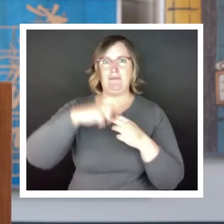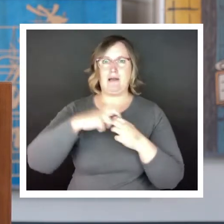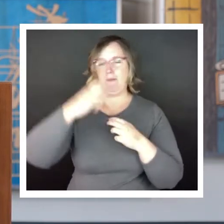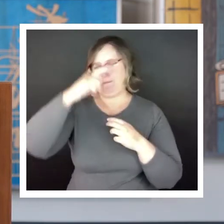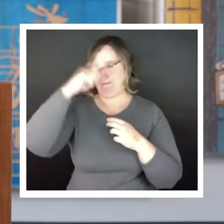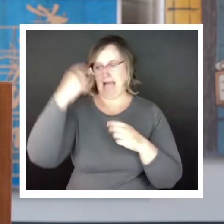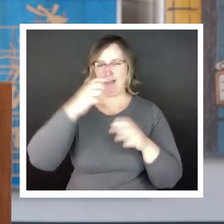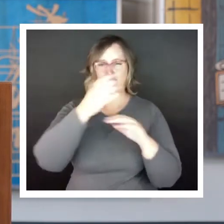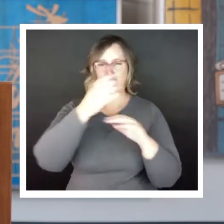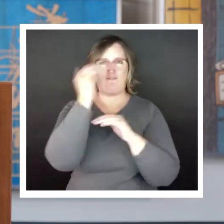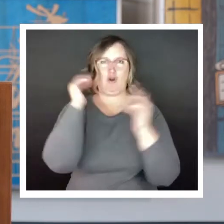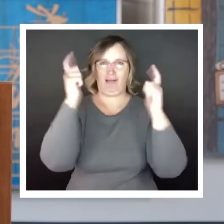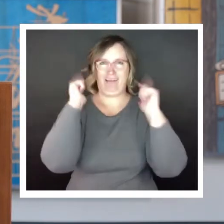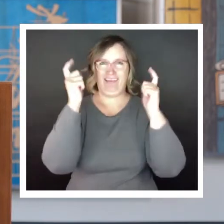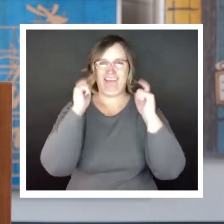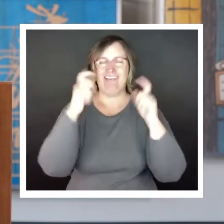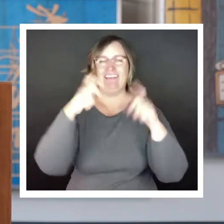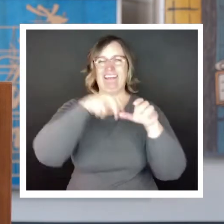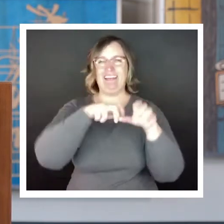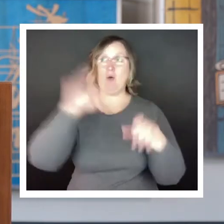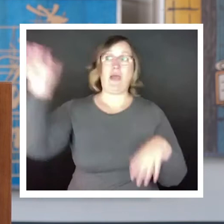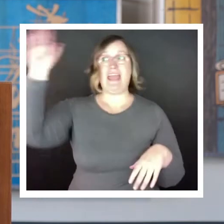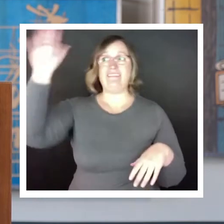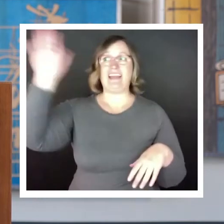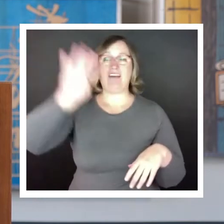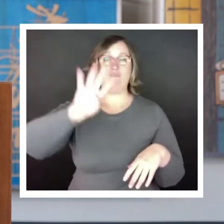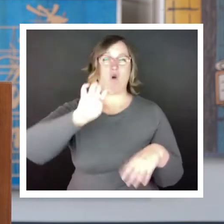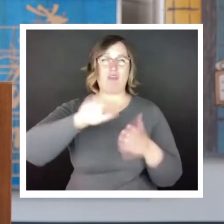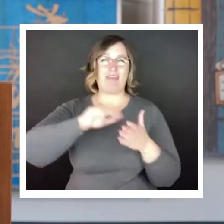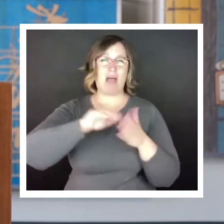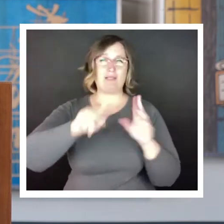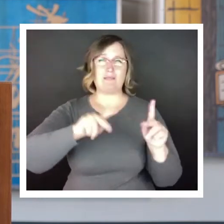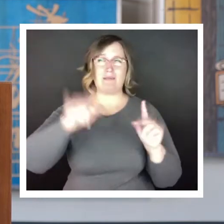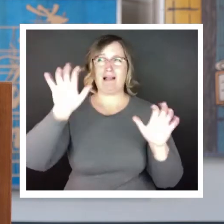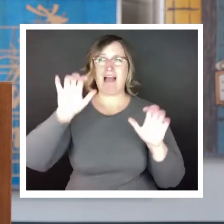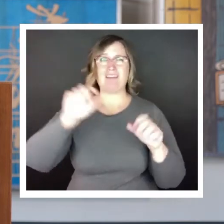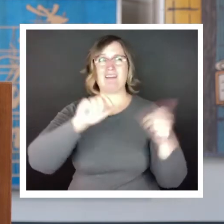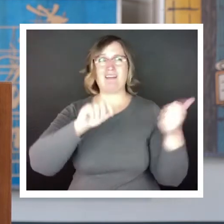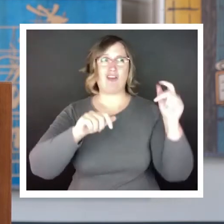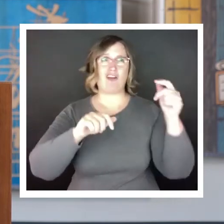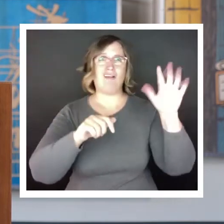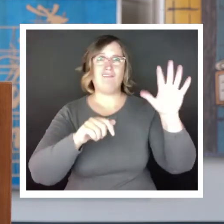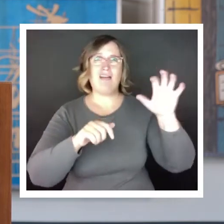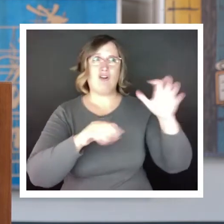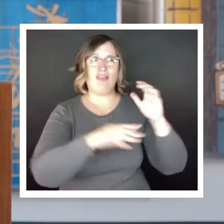waving at 400,000 people as another half million watched on live TV.